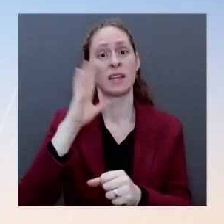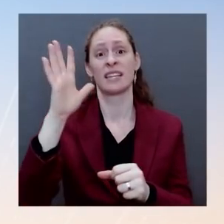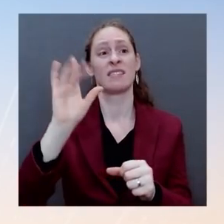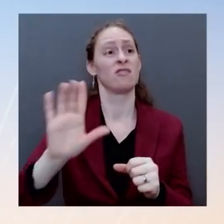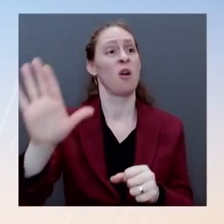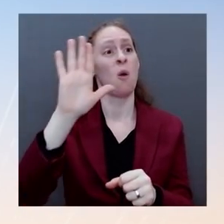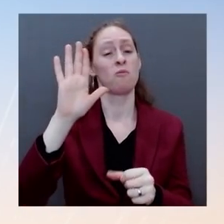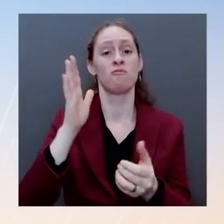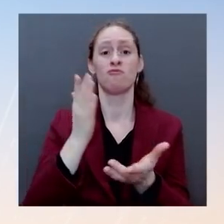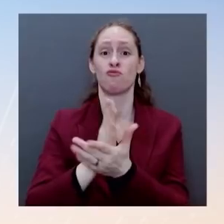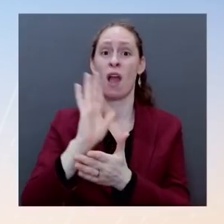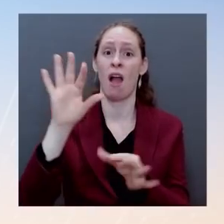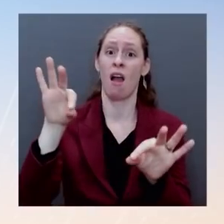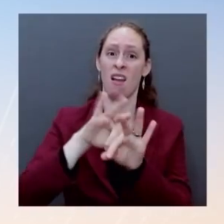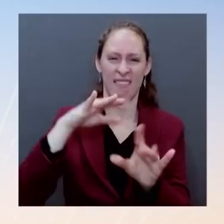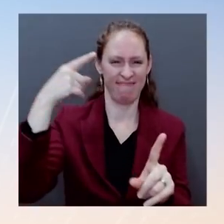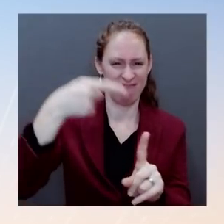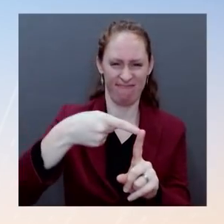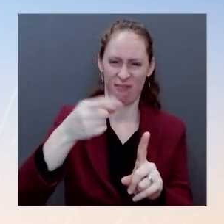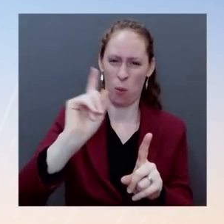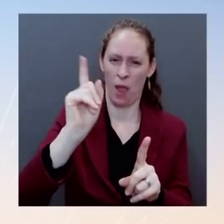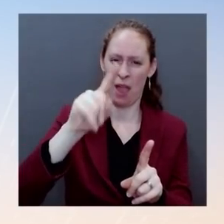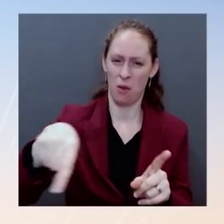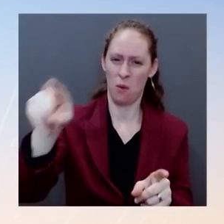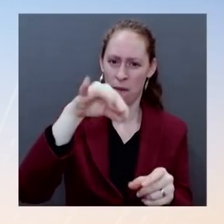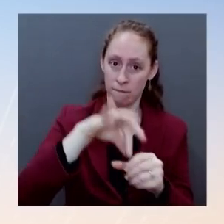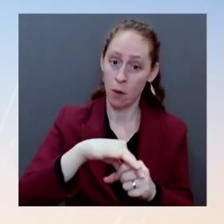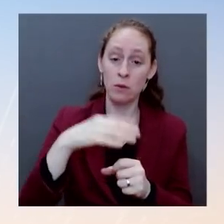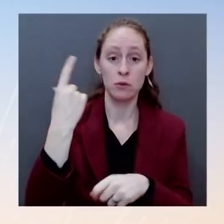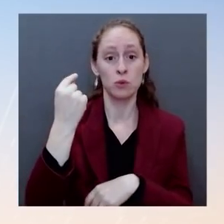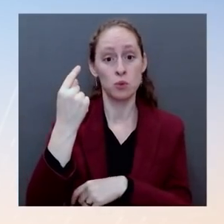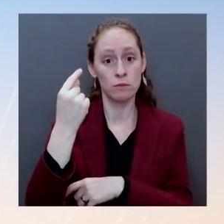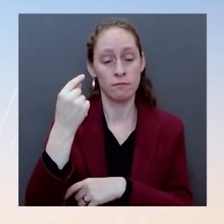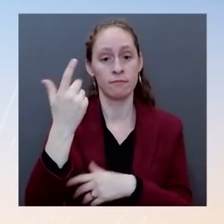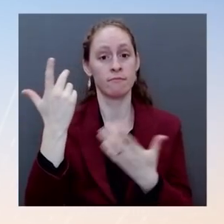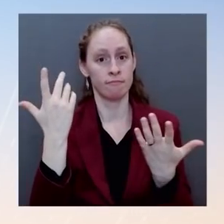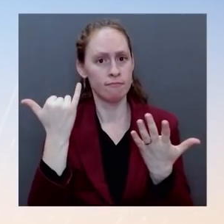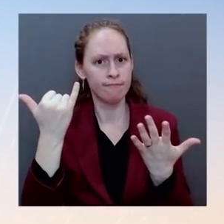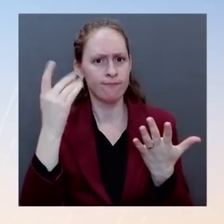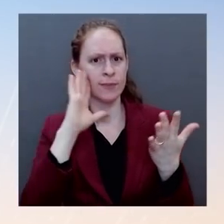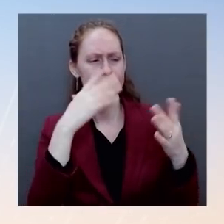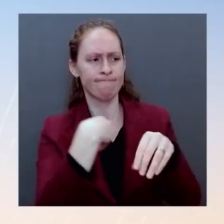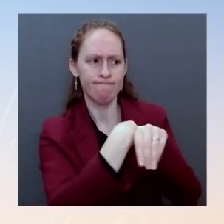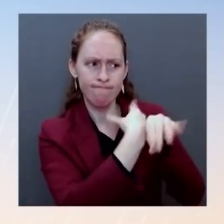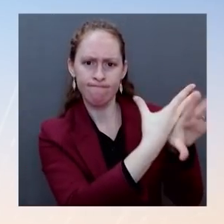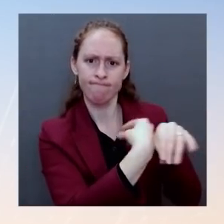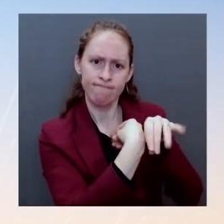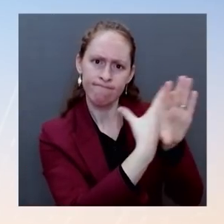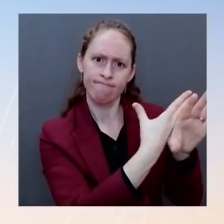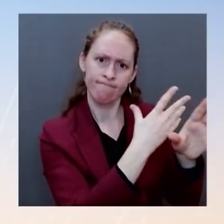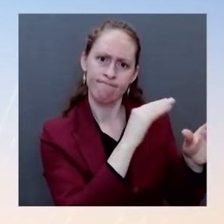As you know, he's heading up to the Hill tomorrow to speak to the caucus and make the strong case that you heard him make publicly,